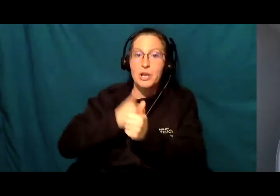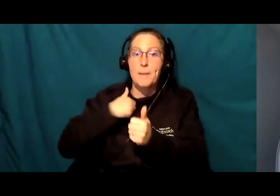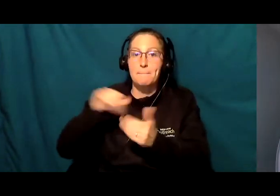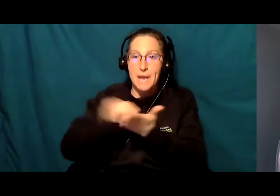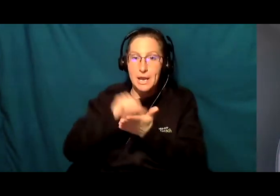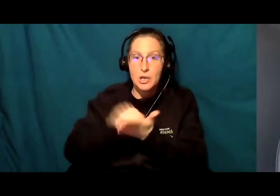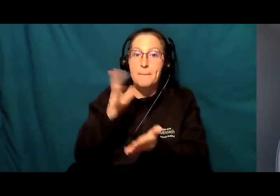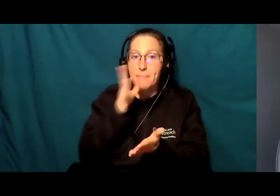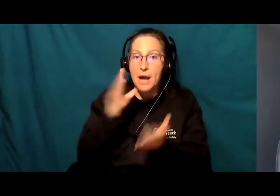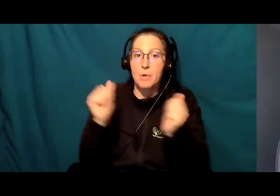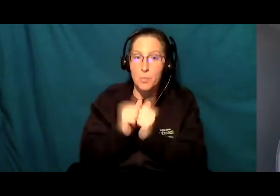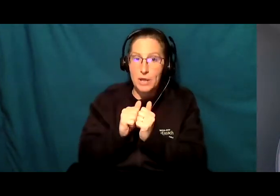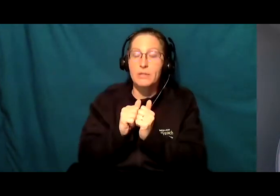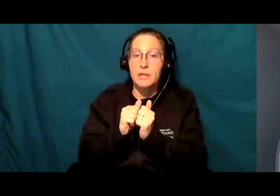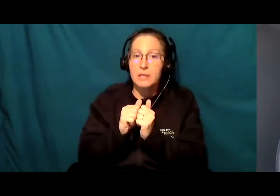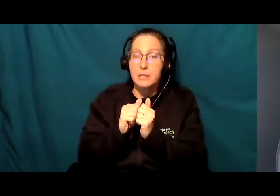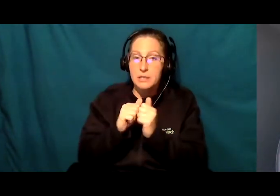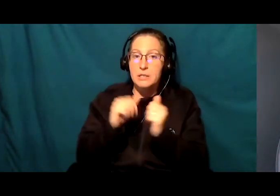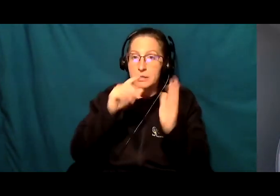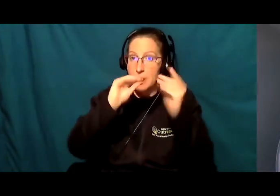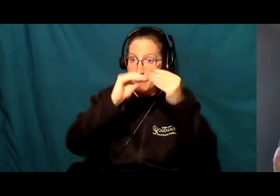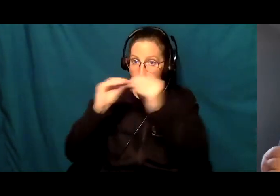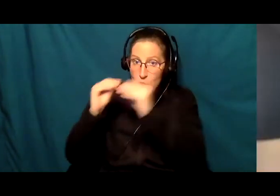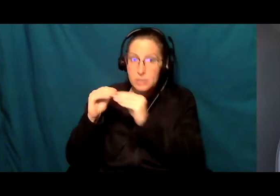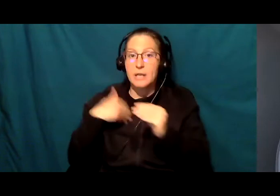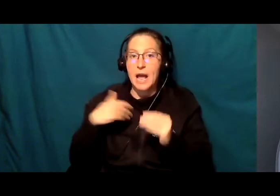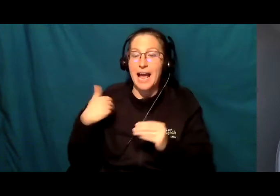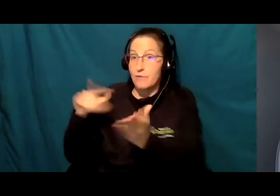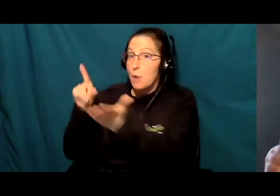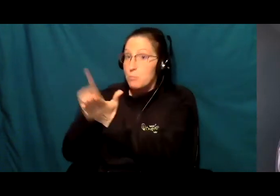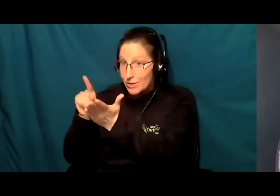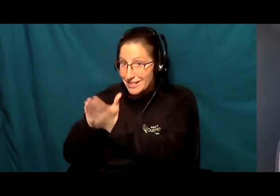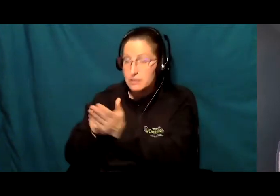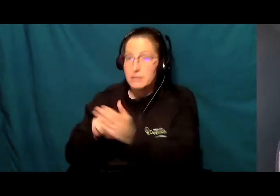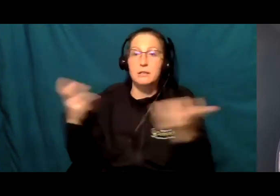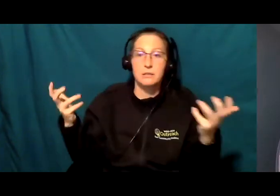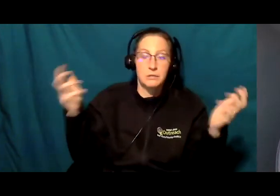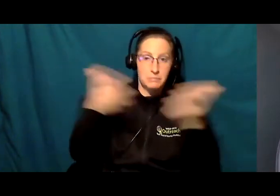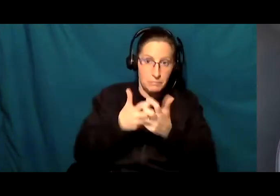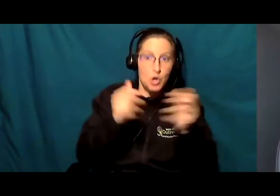follows along in print, because I've made a print version of it for her with the lines.